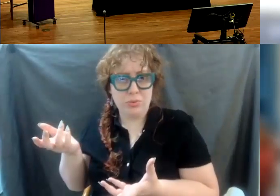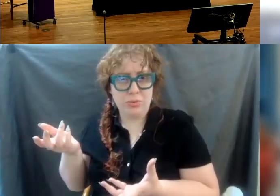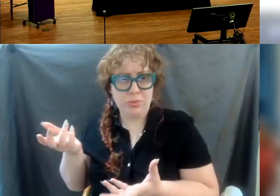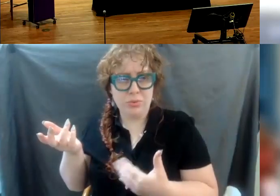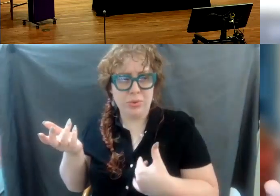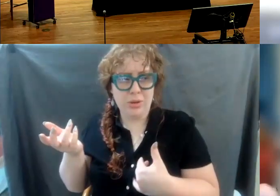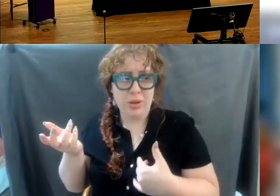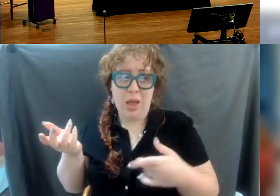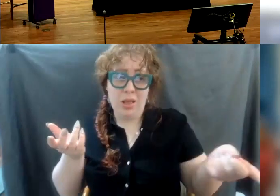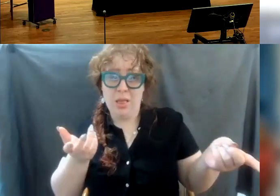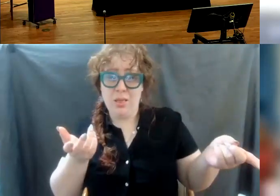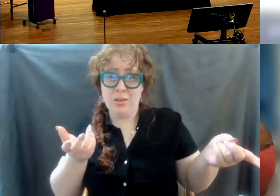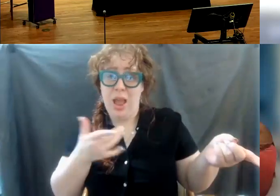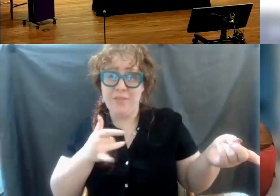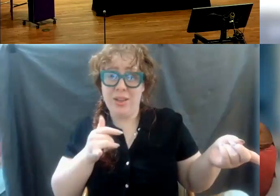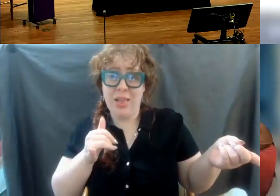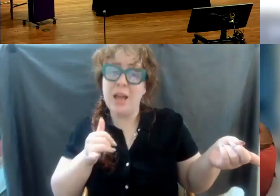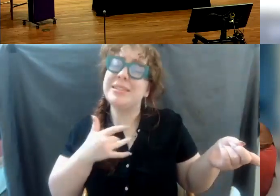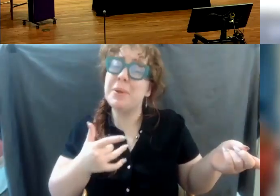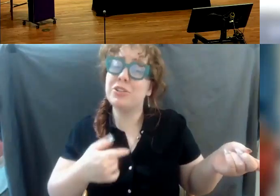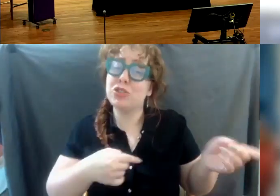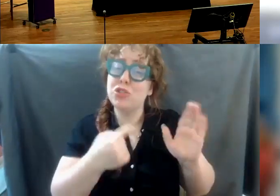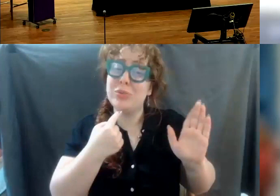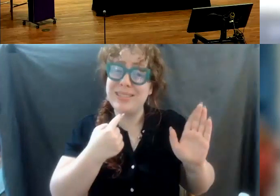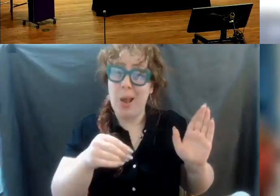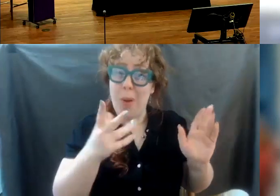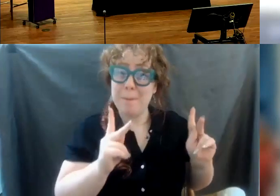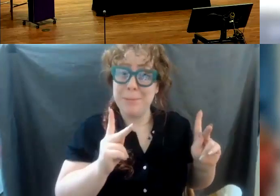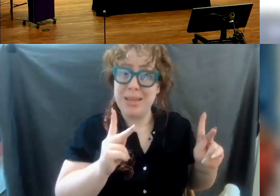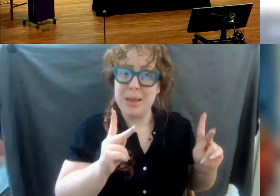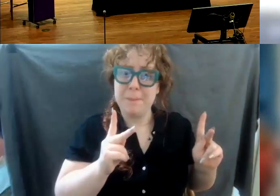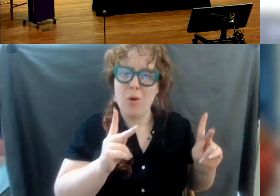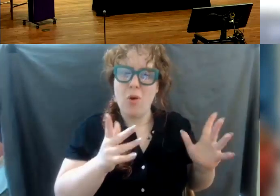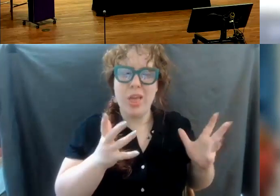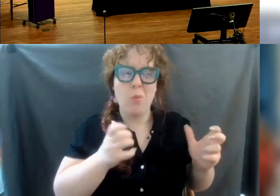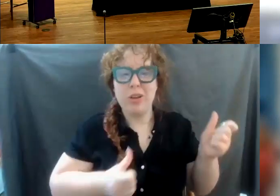I call it white pathology. There's something sick about traveling the world and seeing someone that's